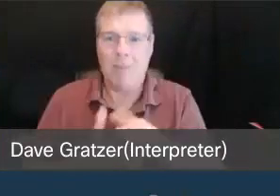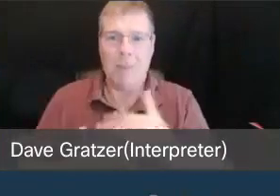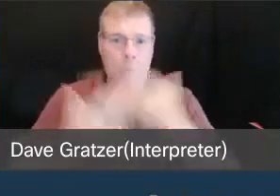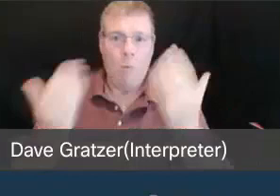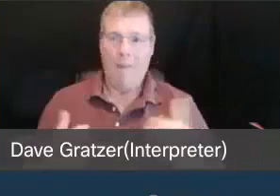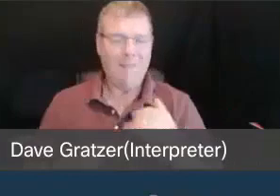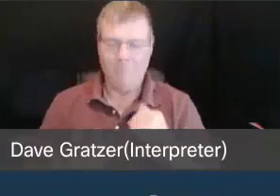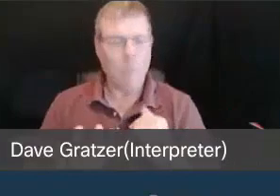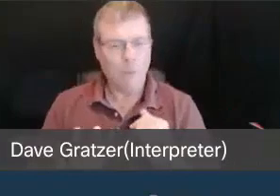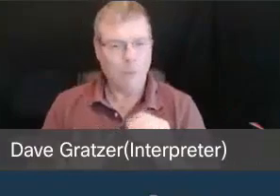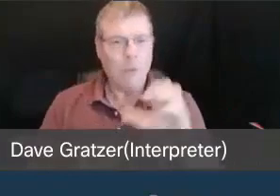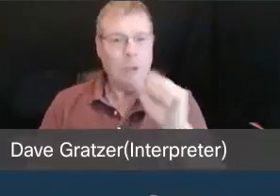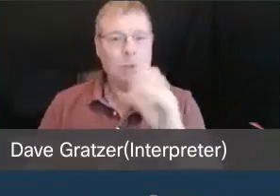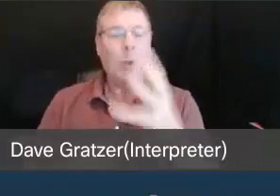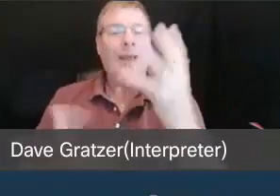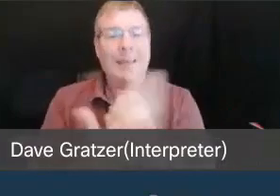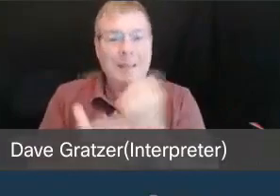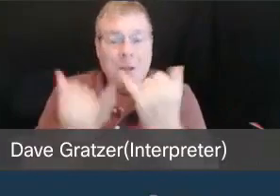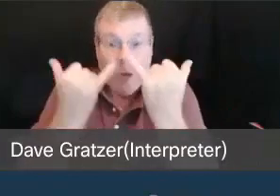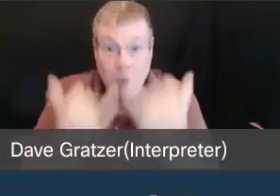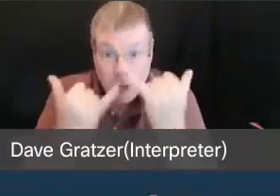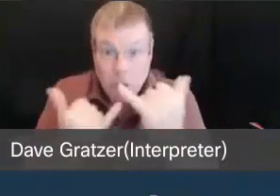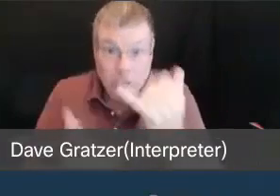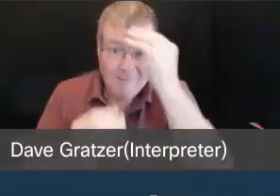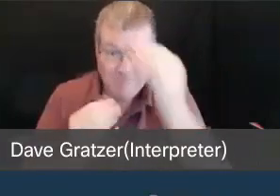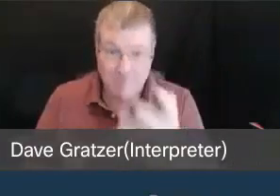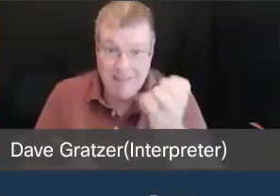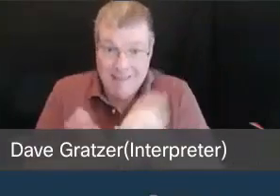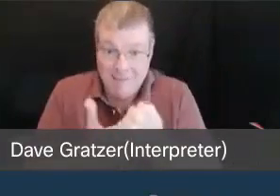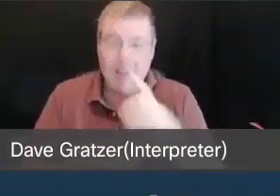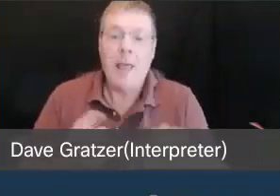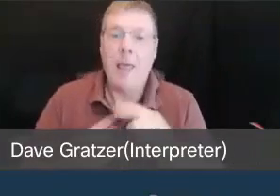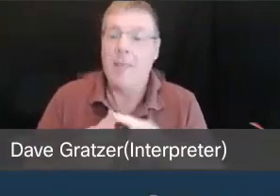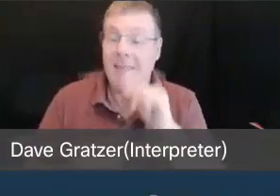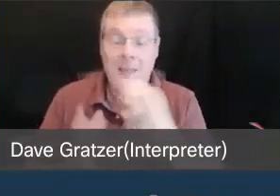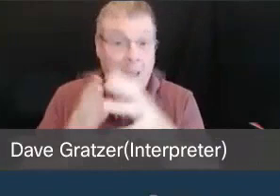So we would probably get current medical evidence and send them. If there isn't much, we would send them to